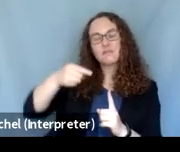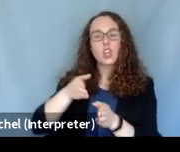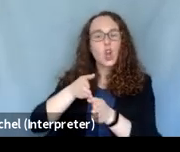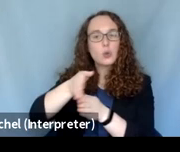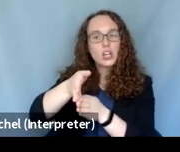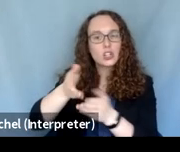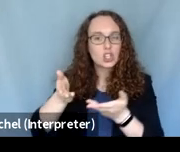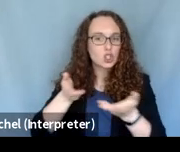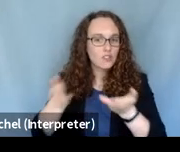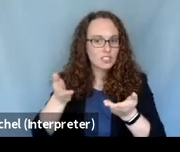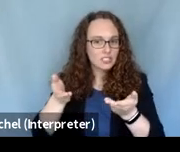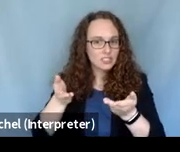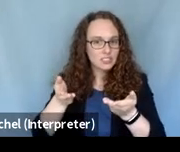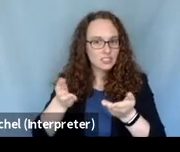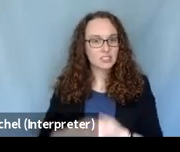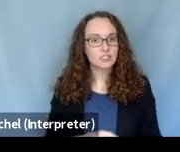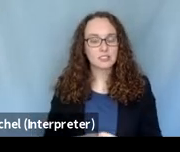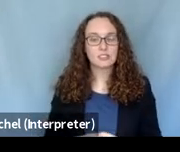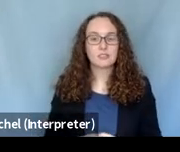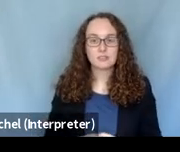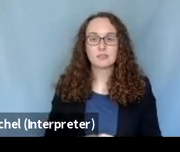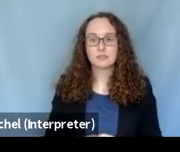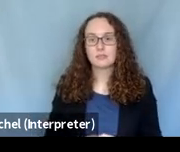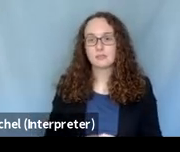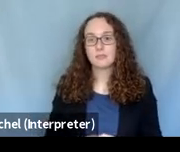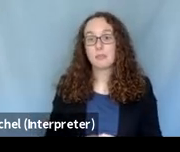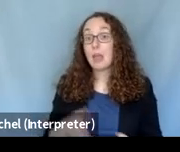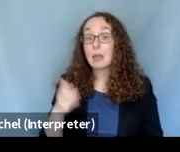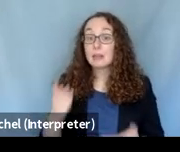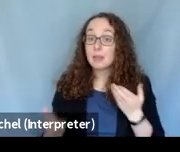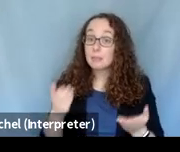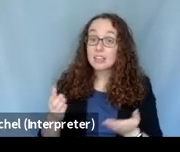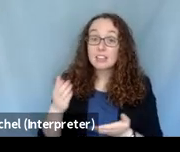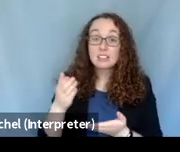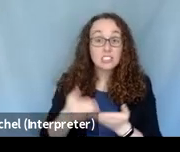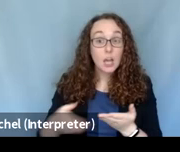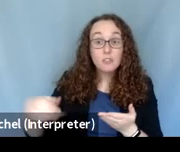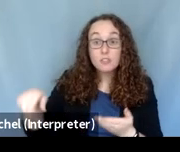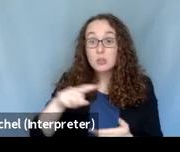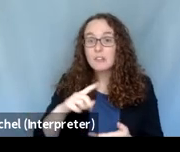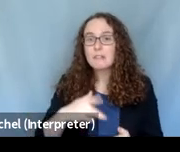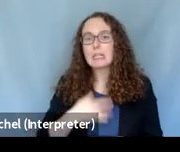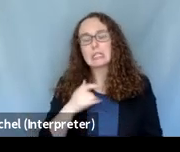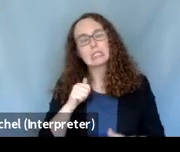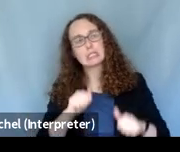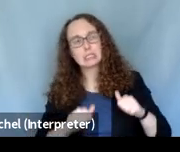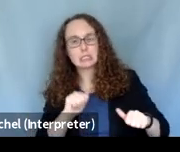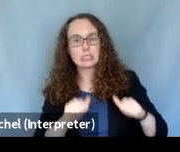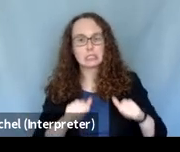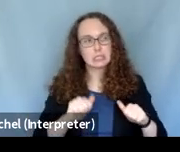may be participating today and you might not be certain about what your major is and and that's okay.